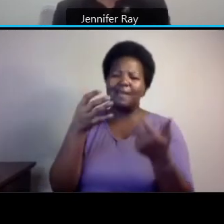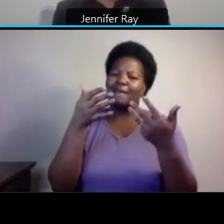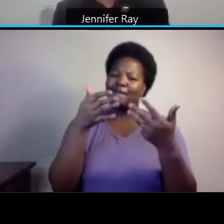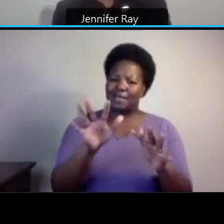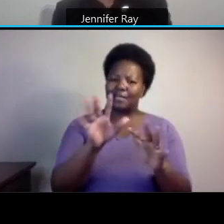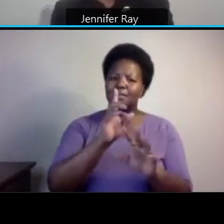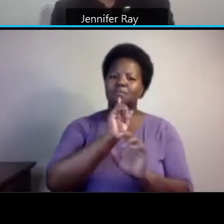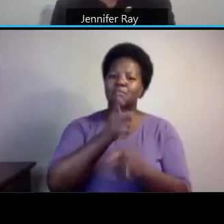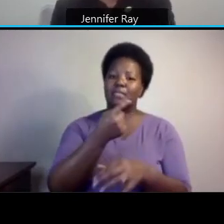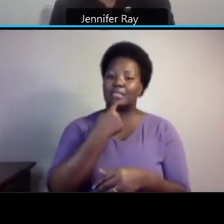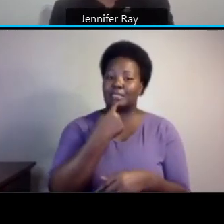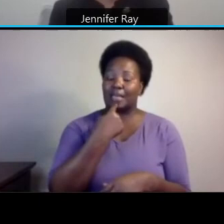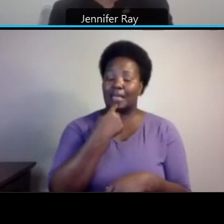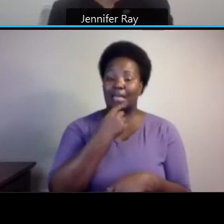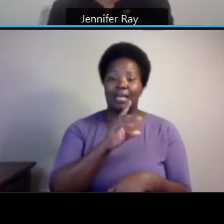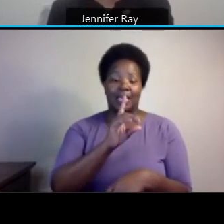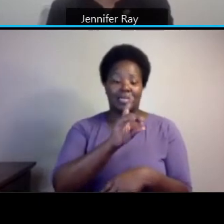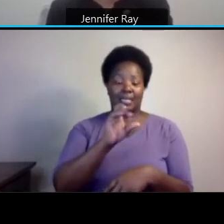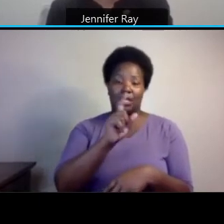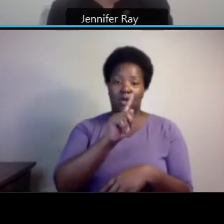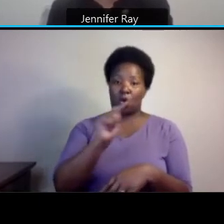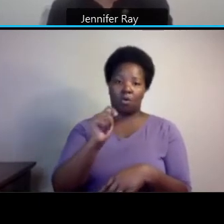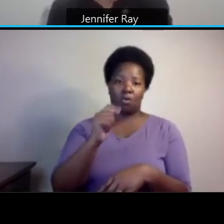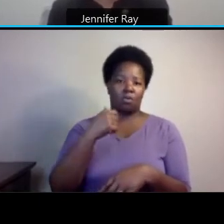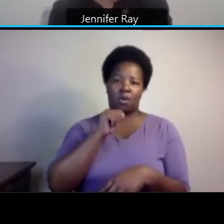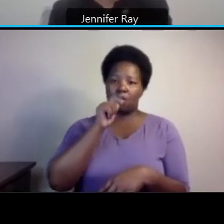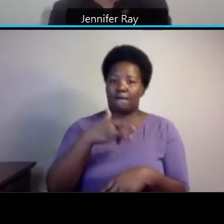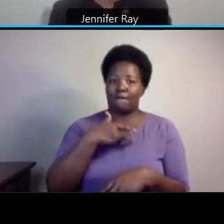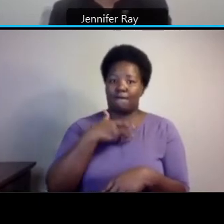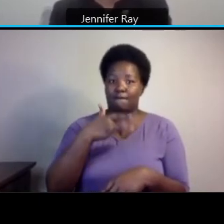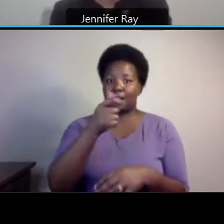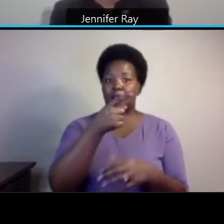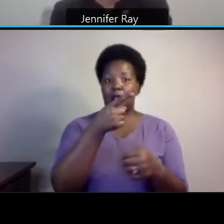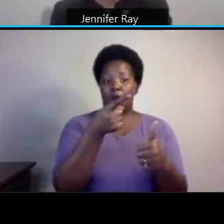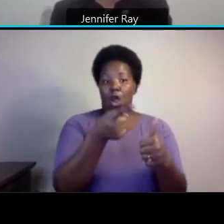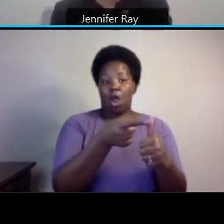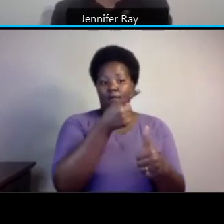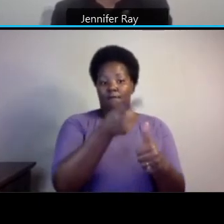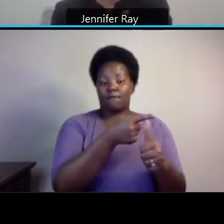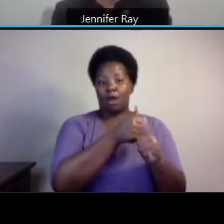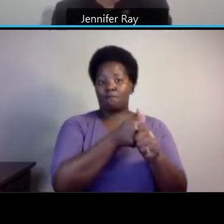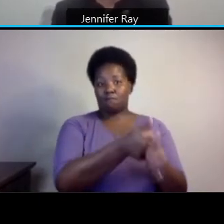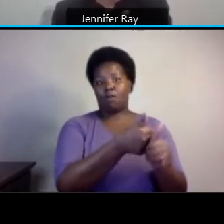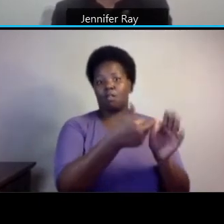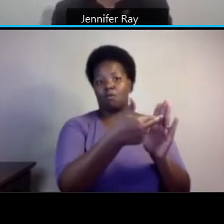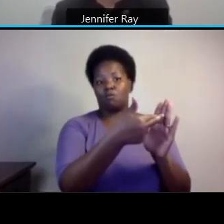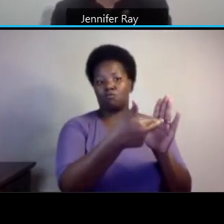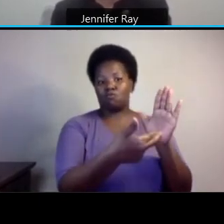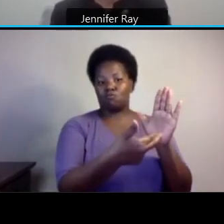not currently field automated enforcement systems for do not block the box enforcement